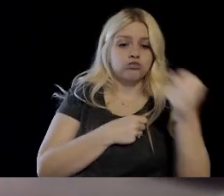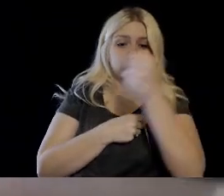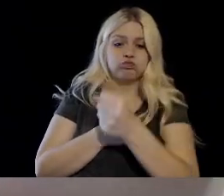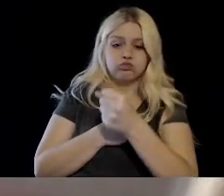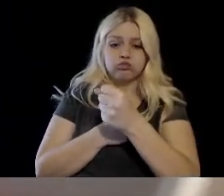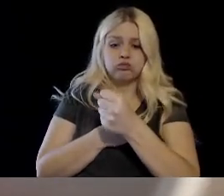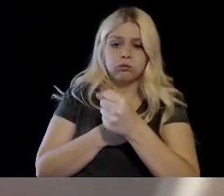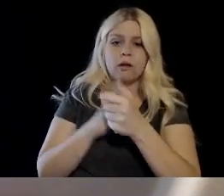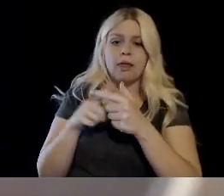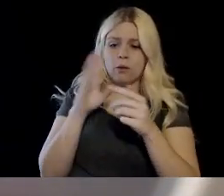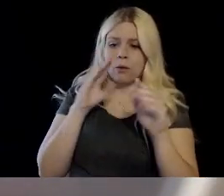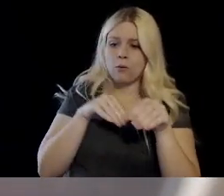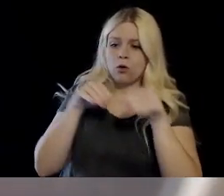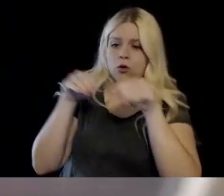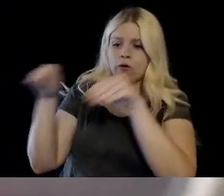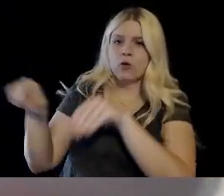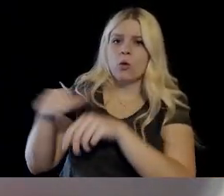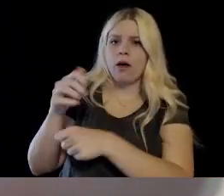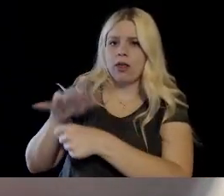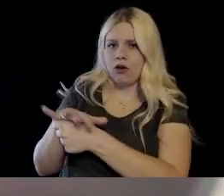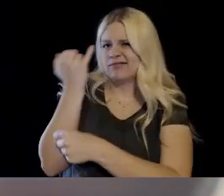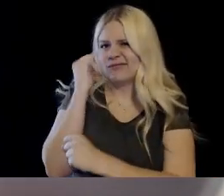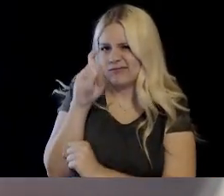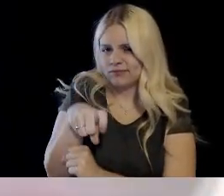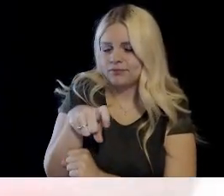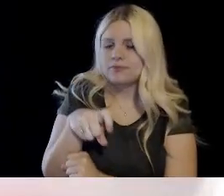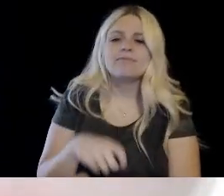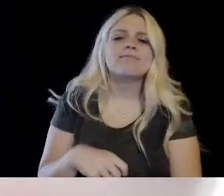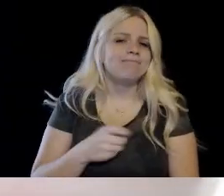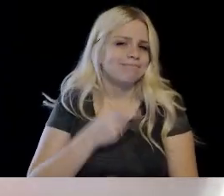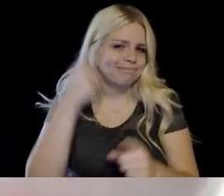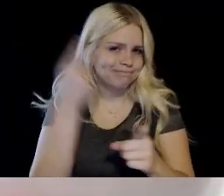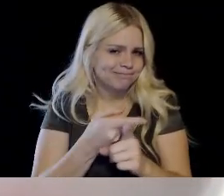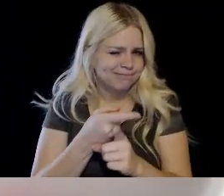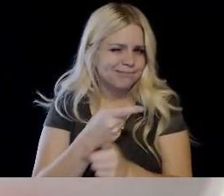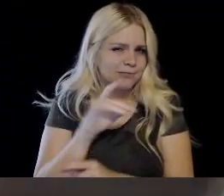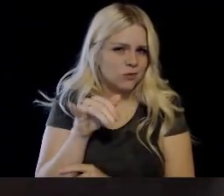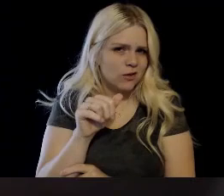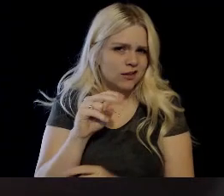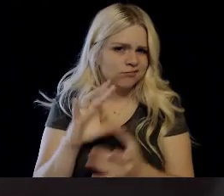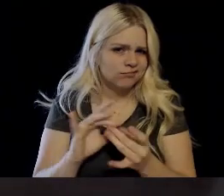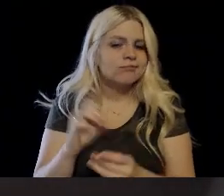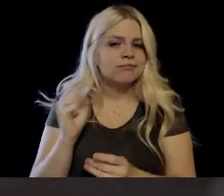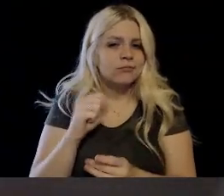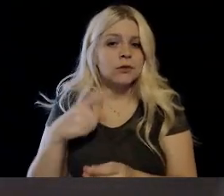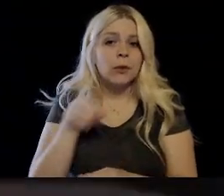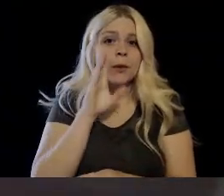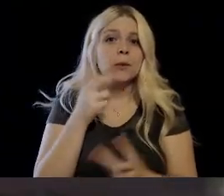So, let's see if we can get the old phone here... Joanne: Exactly. So, the team is going to go ahead and close up a bunch of doors. So,